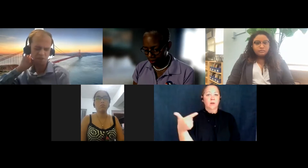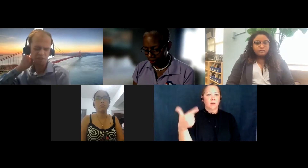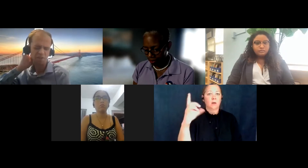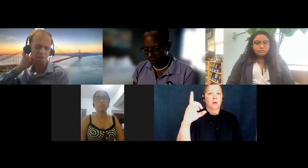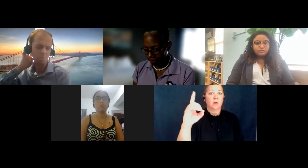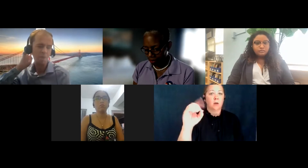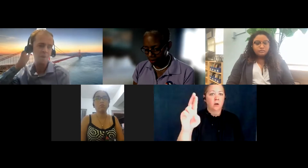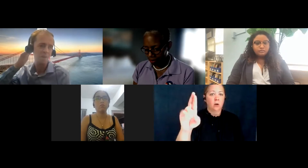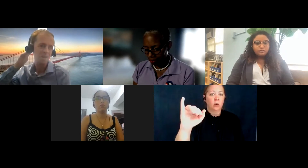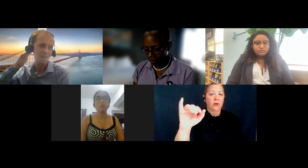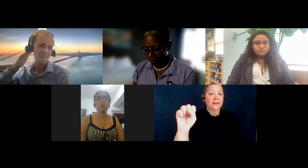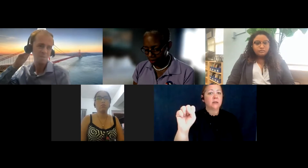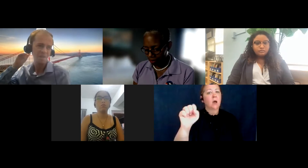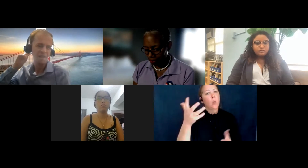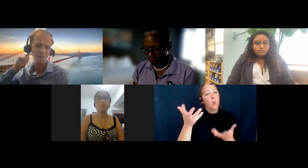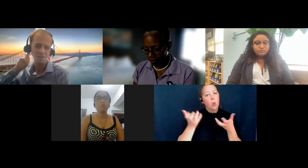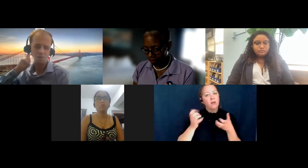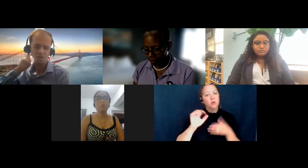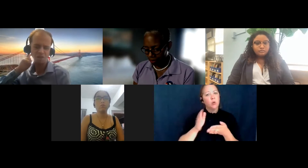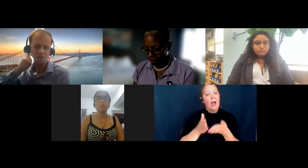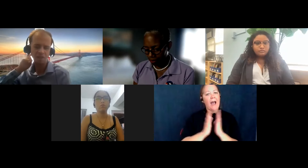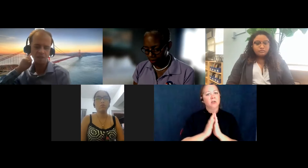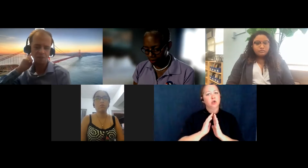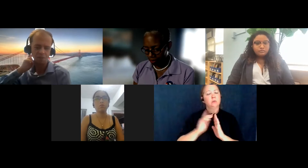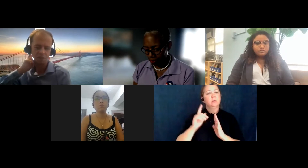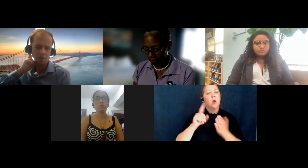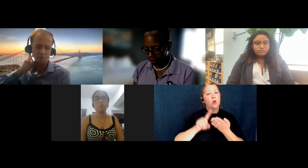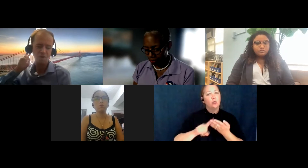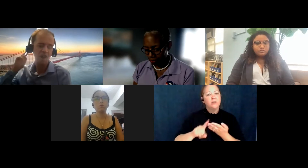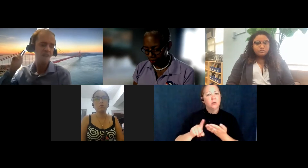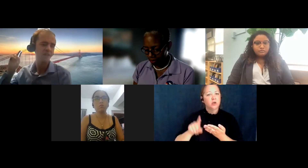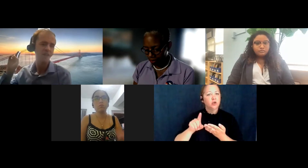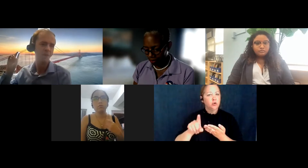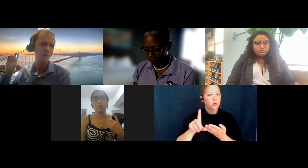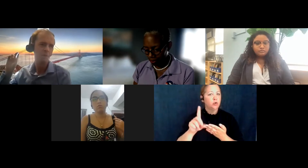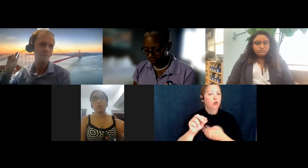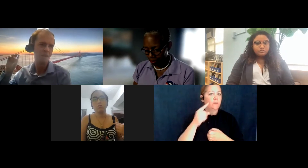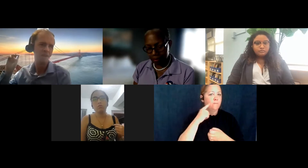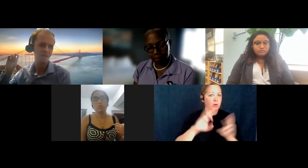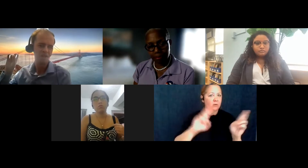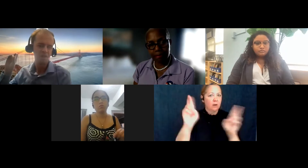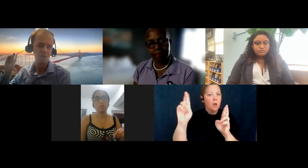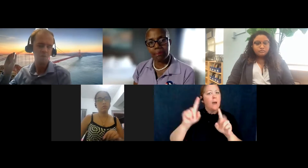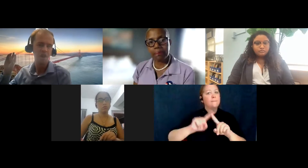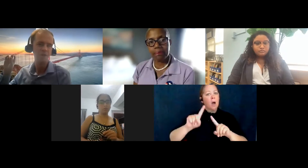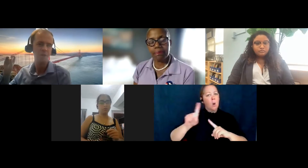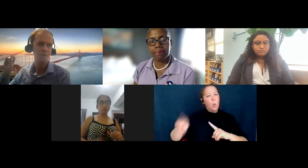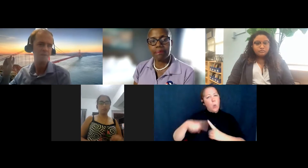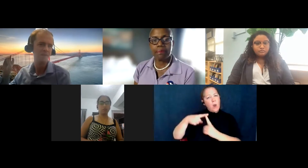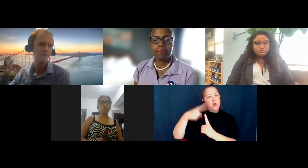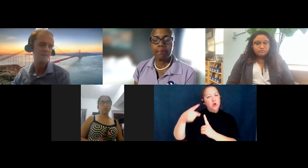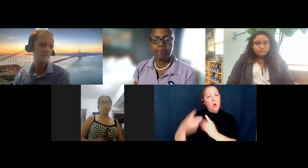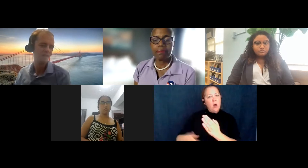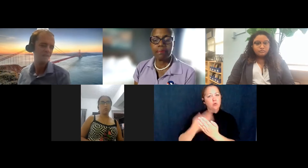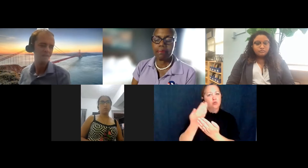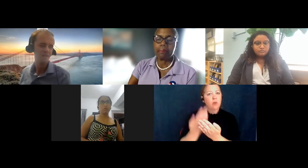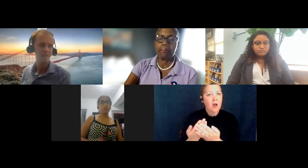you did to prepare, but can you tell us when you got to the Dominican Republic, what surprised you?